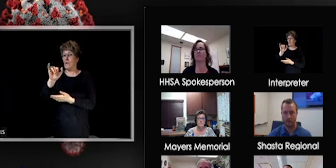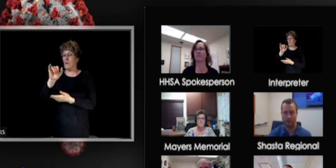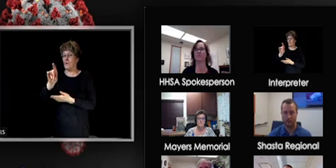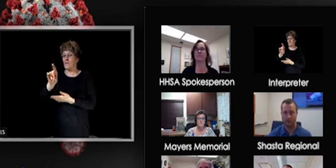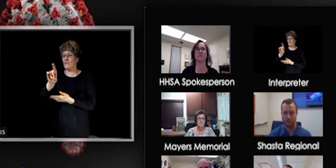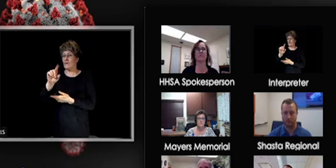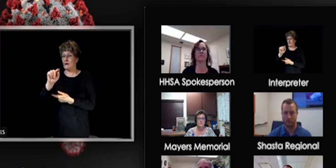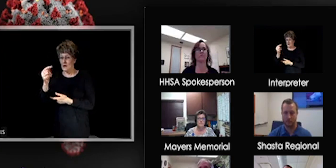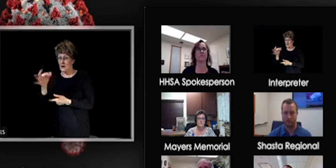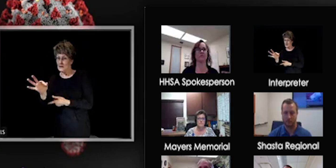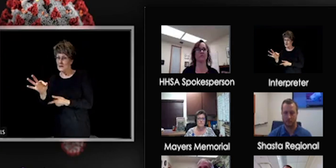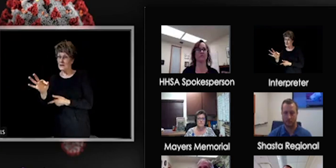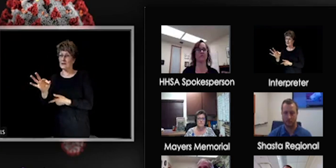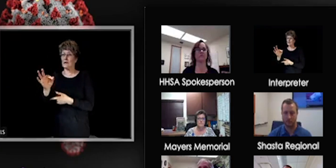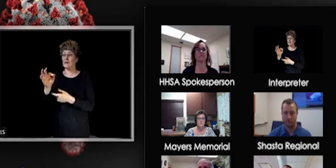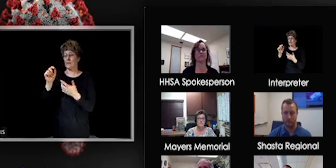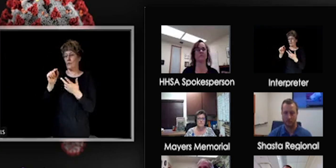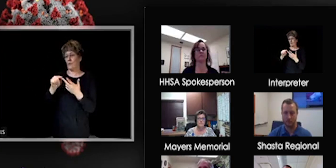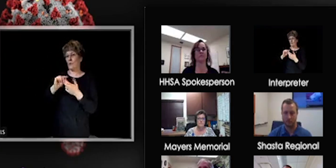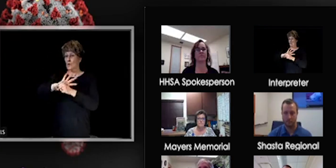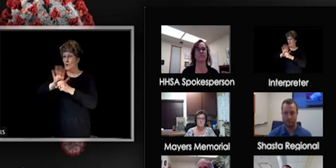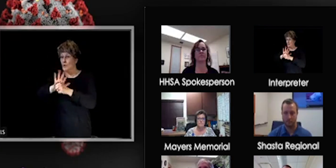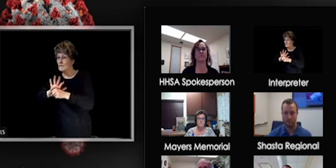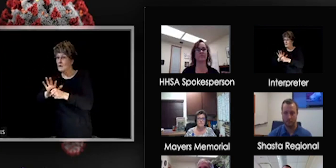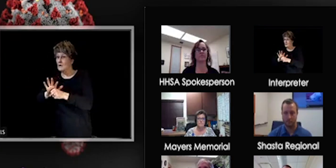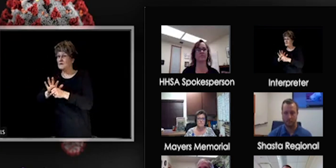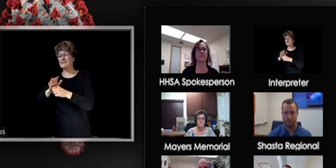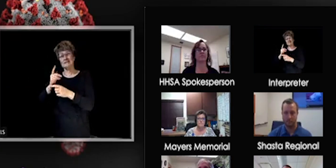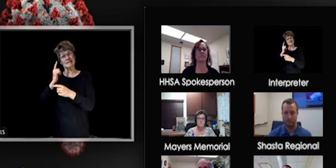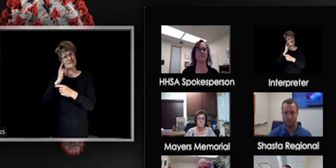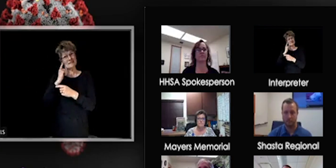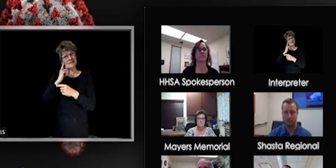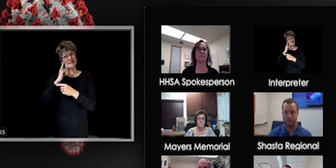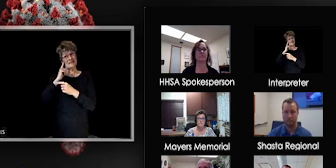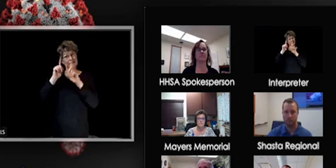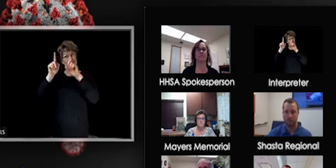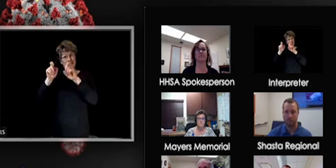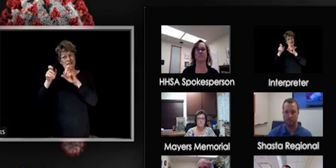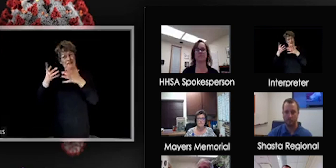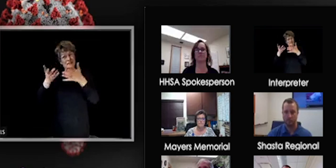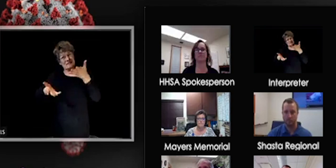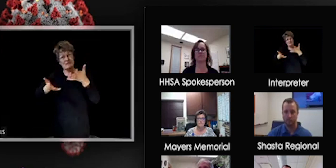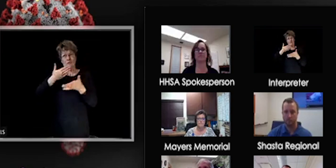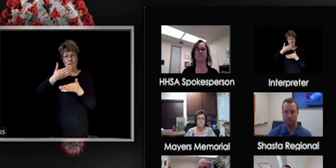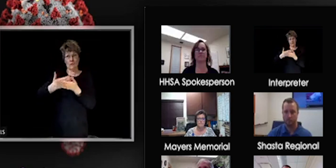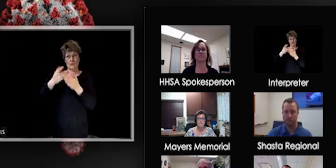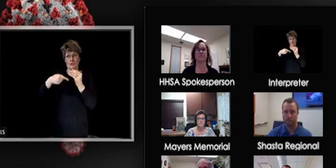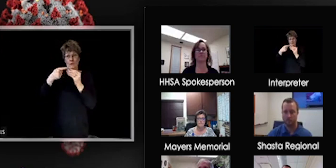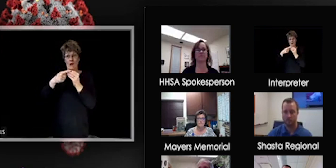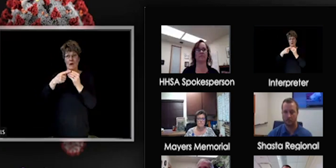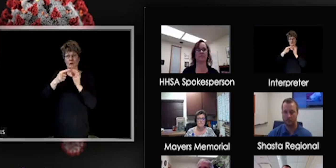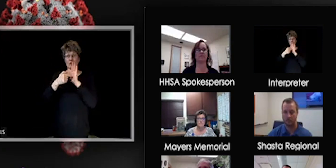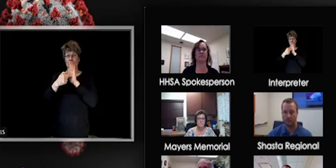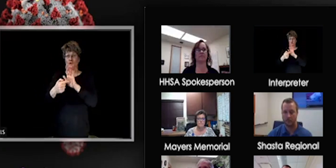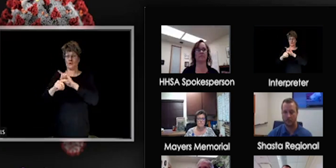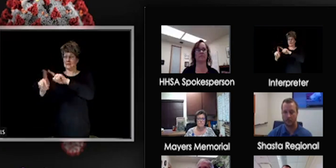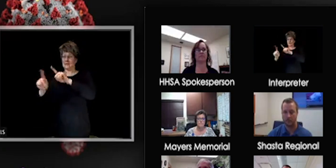current tests are pretty good at differentiating other coronaviruses, but the question is right